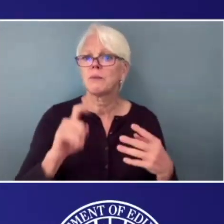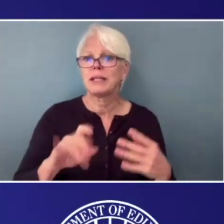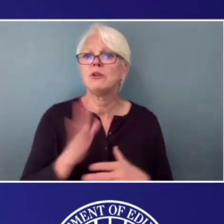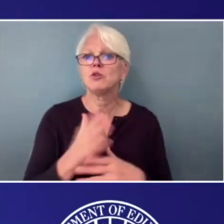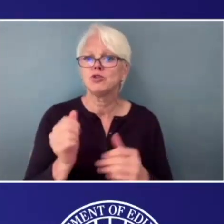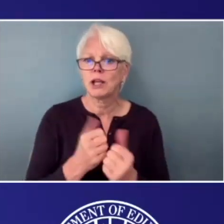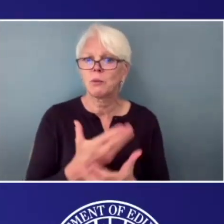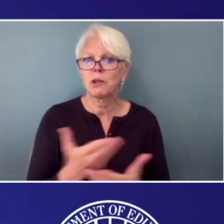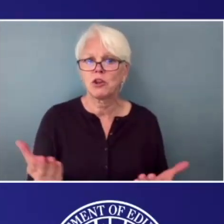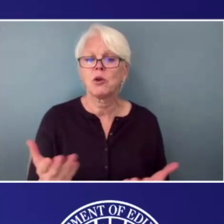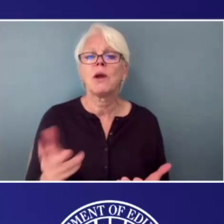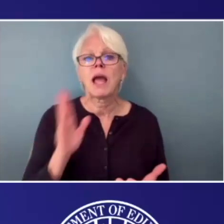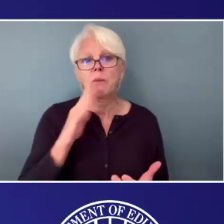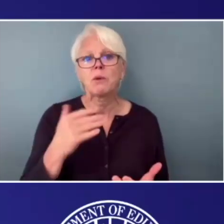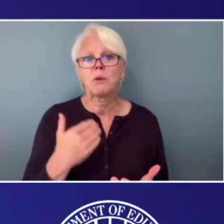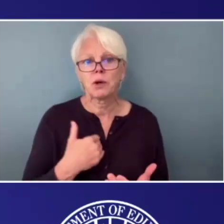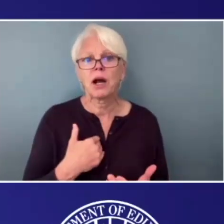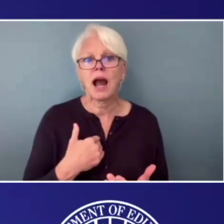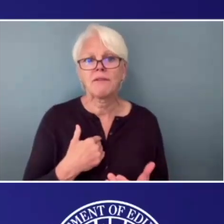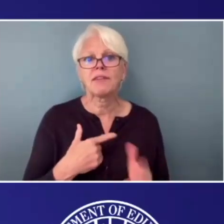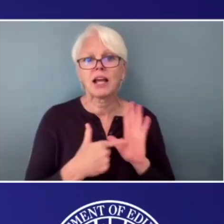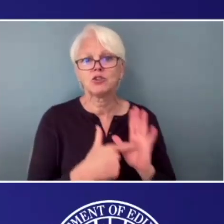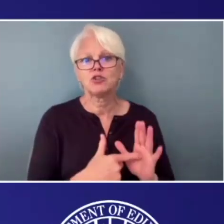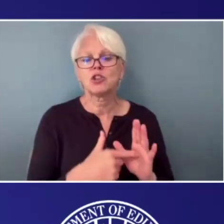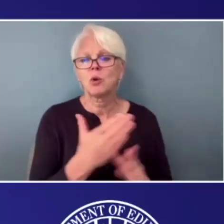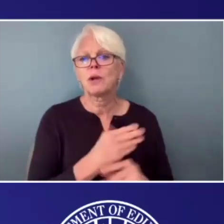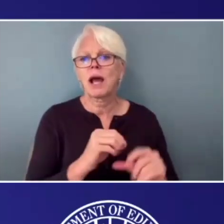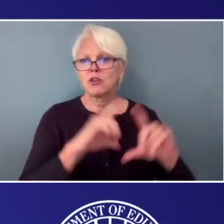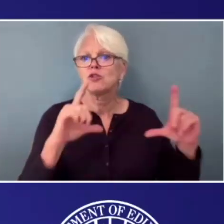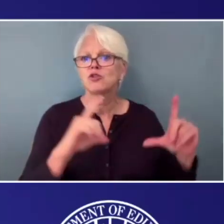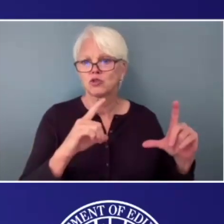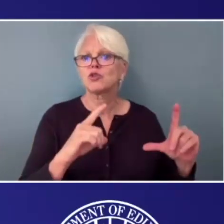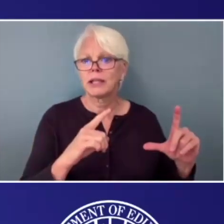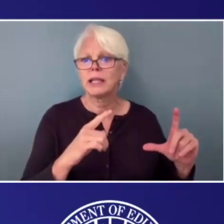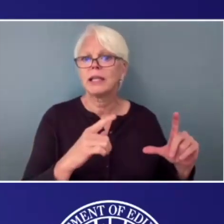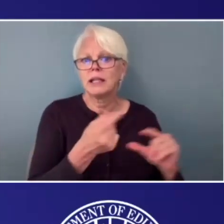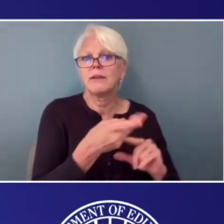and we'll have that shared on the screen momentarily. But what I would like to start with,